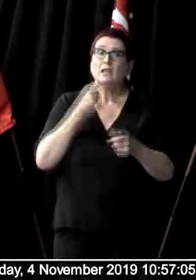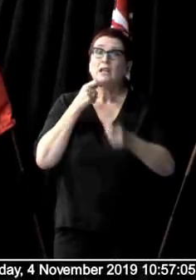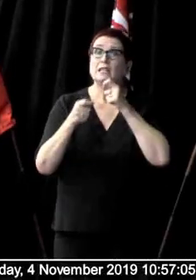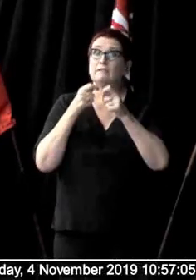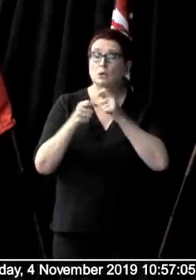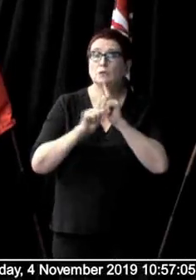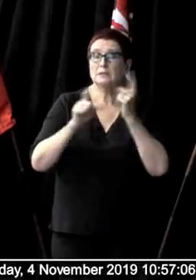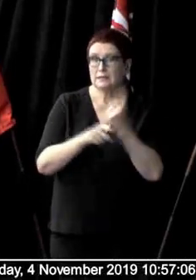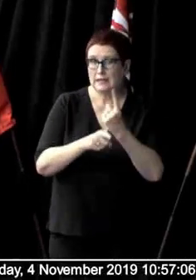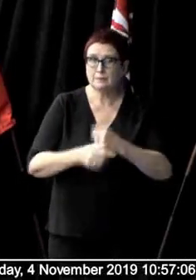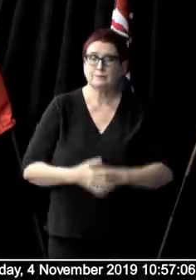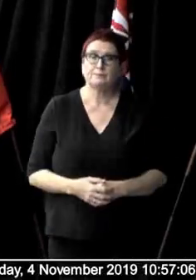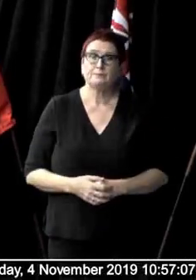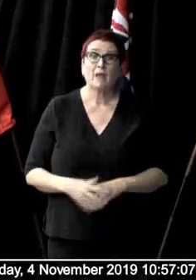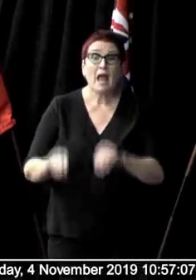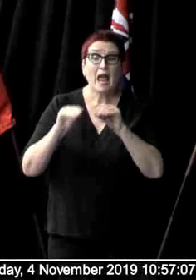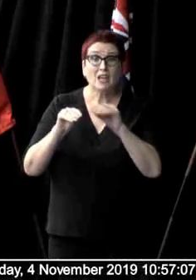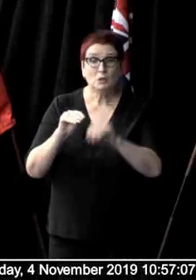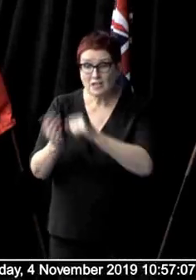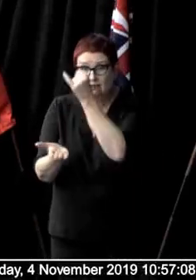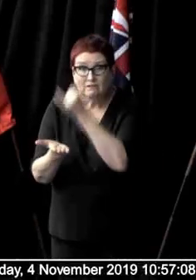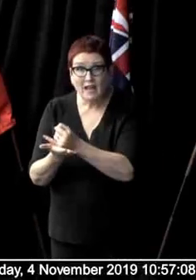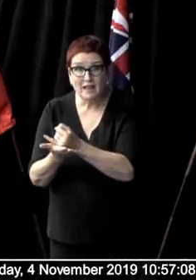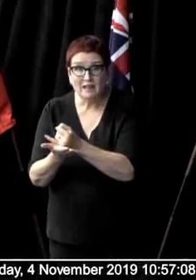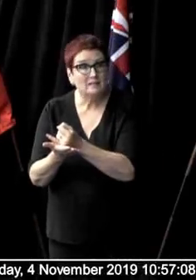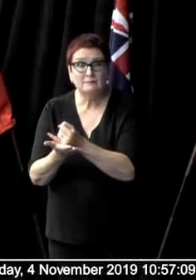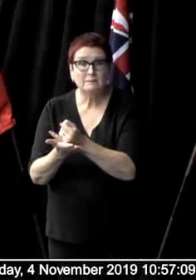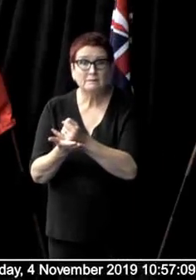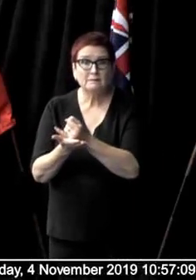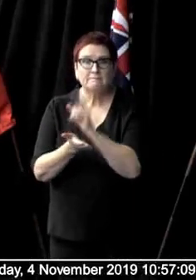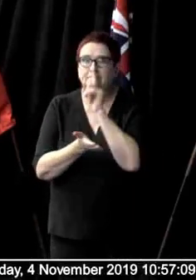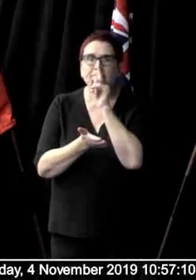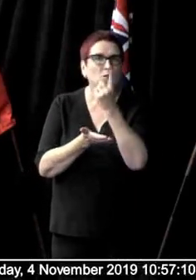If we don’t get it right in education, we can’t get it right everywhere else.